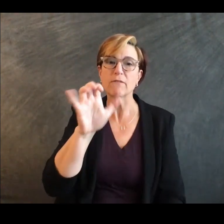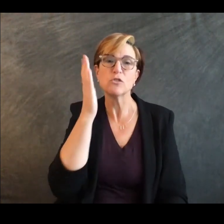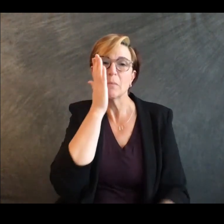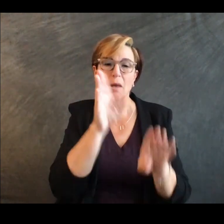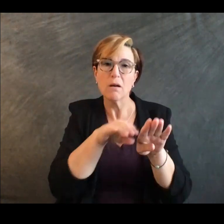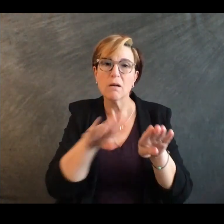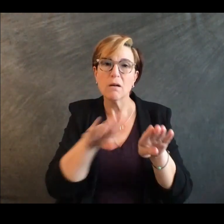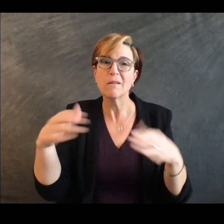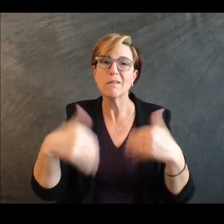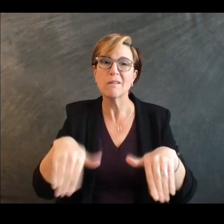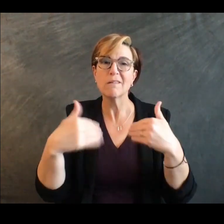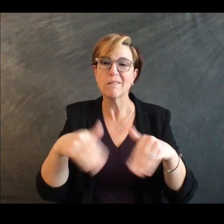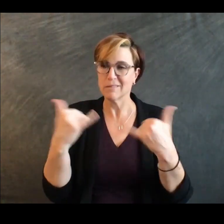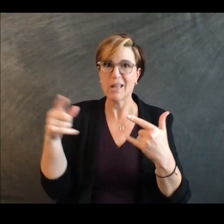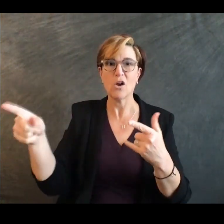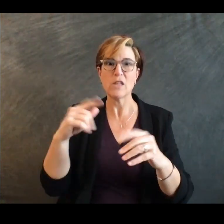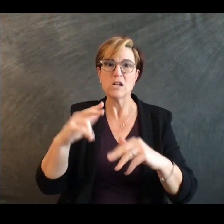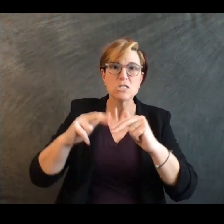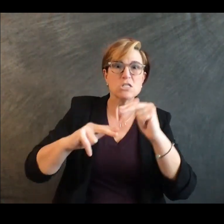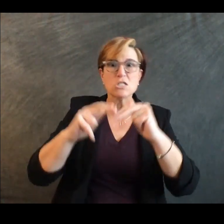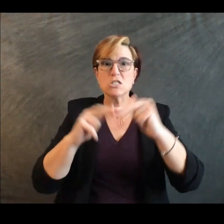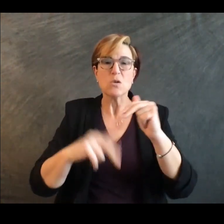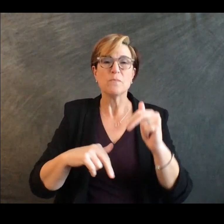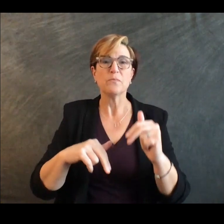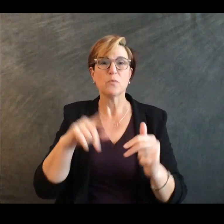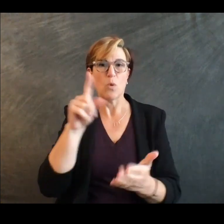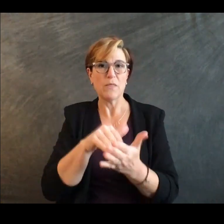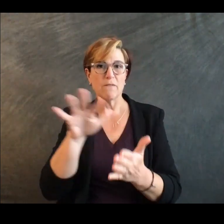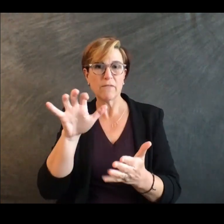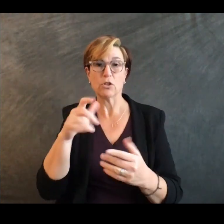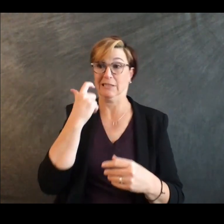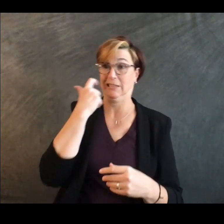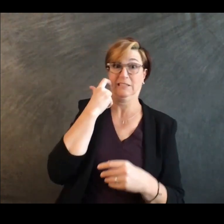approximately 15,000 they just completed the big one in New York they've just